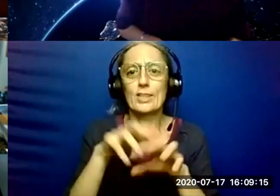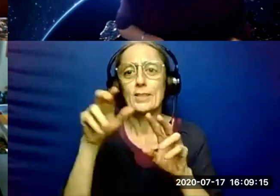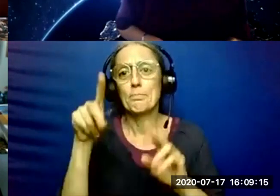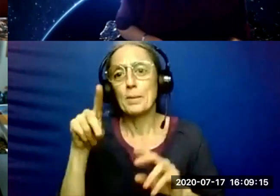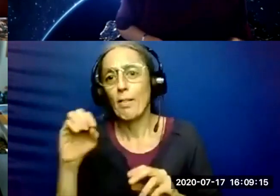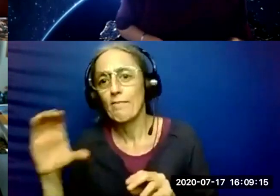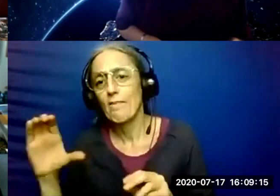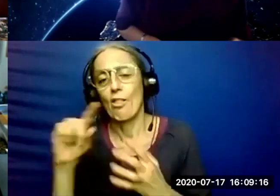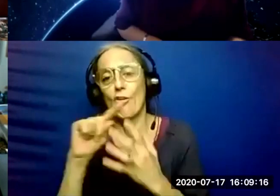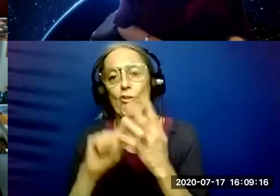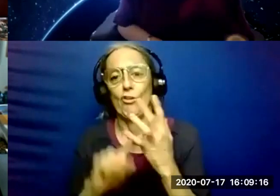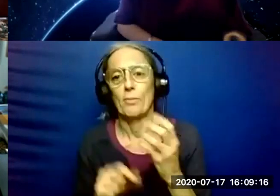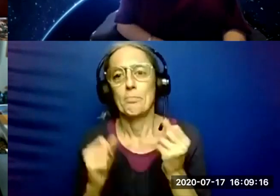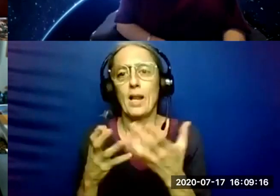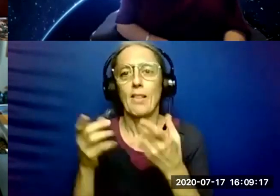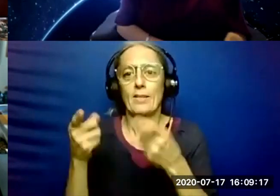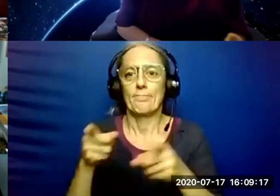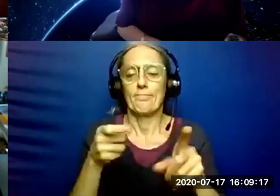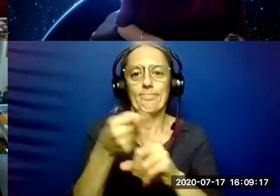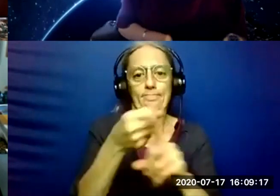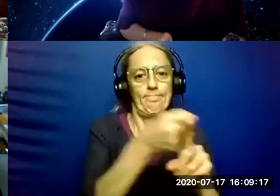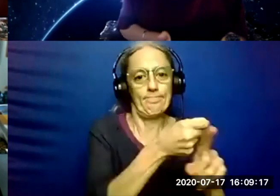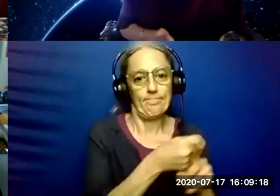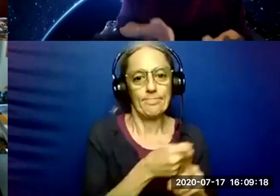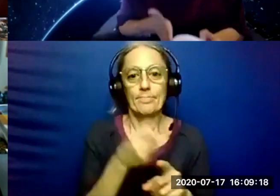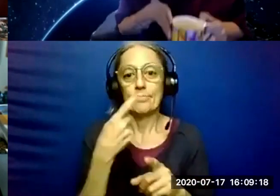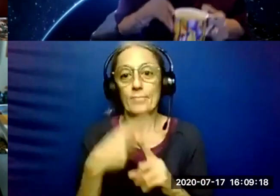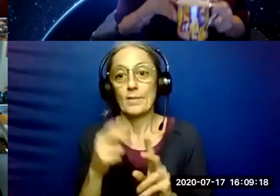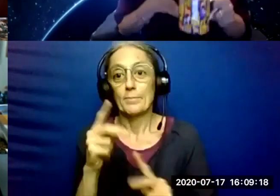many who have disabilities, are revealing